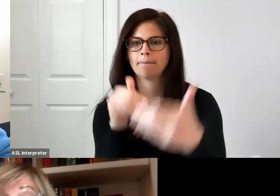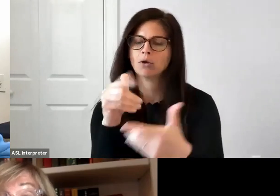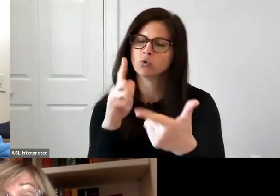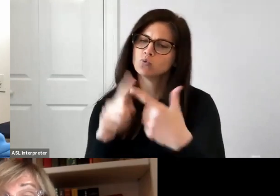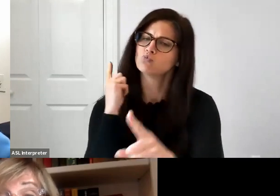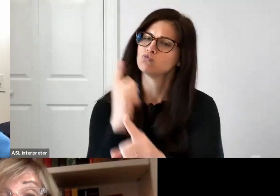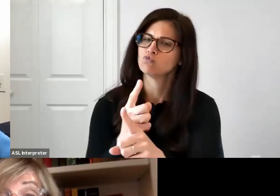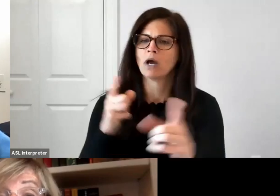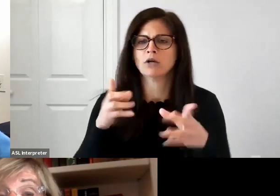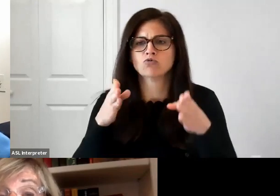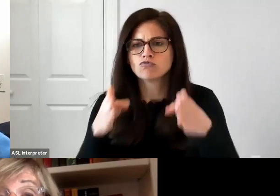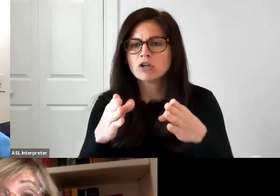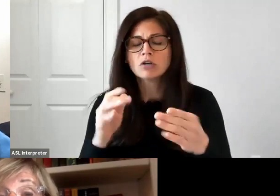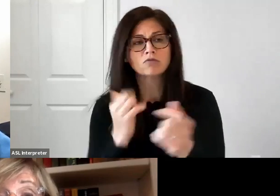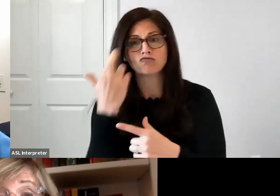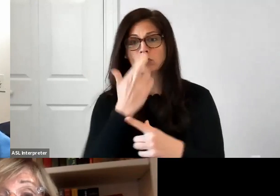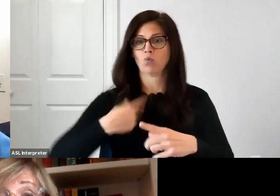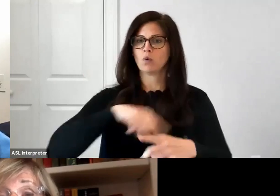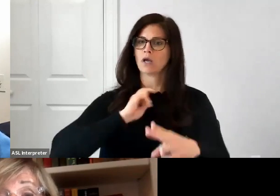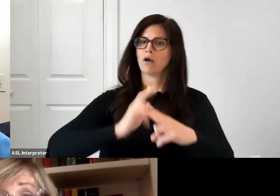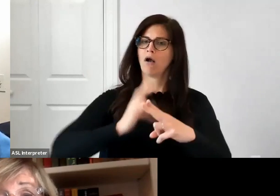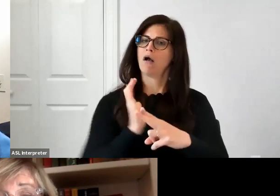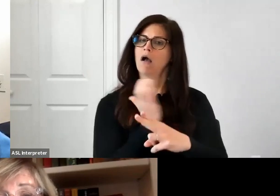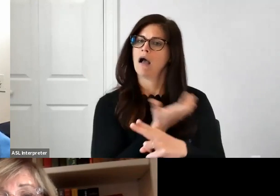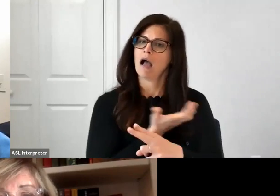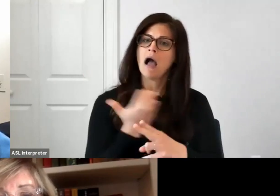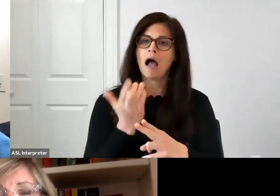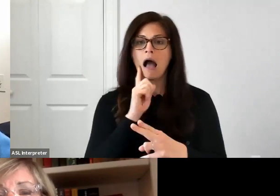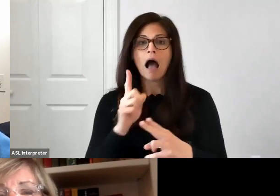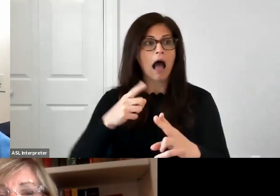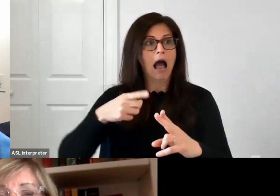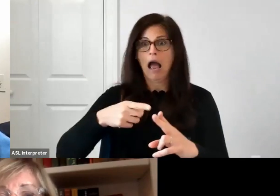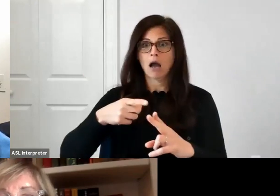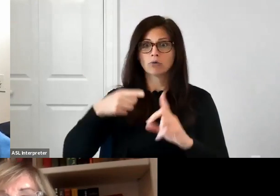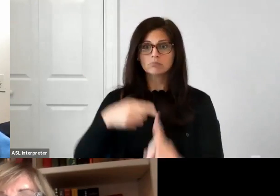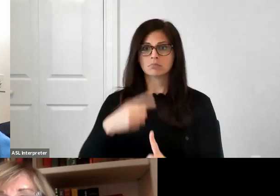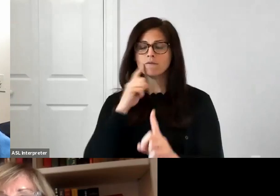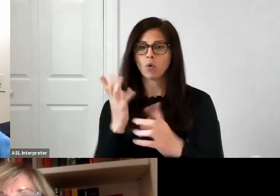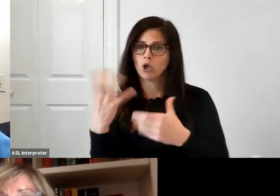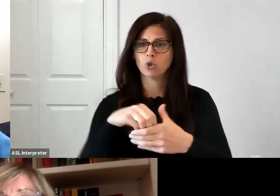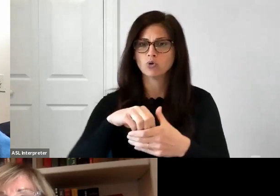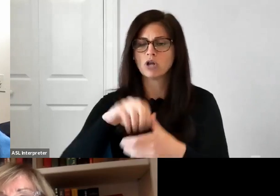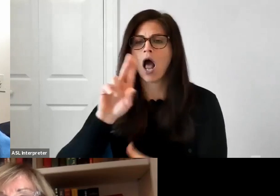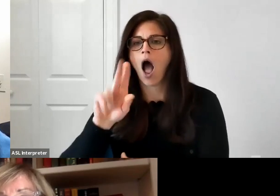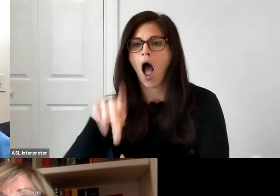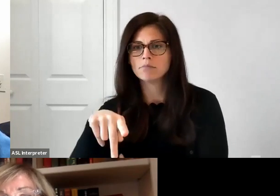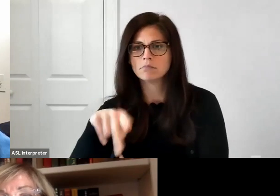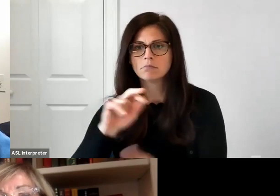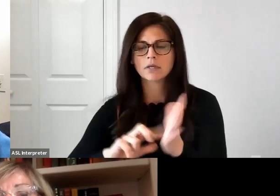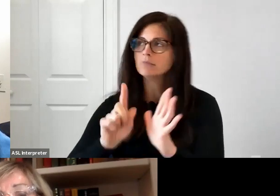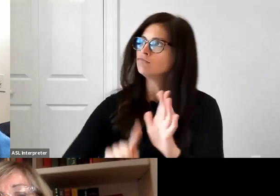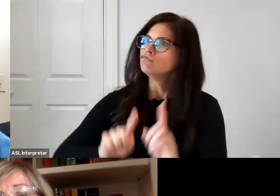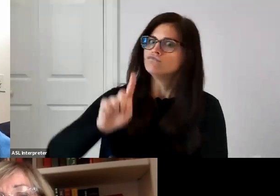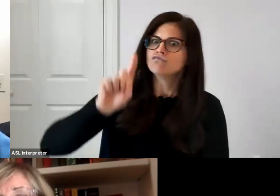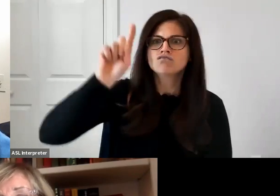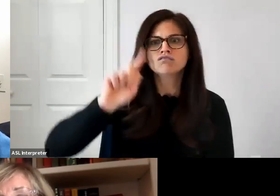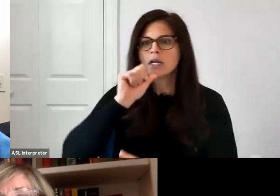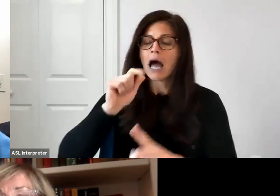That's why we call our movement for inclusion, UP. UP is a direction, not a destination. When we launched this program,